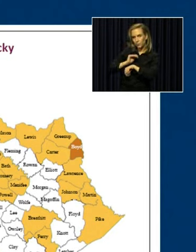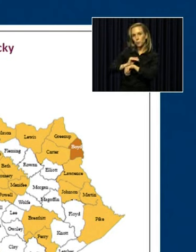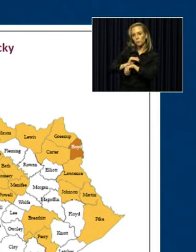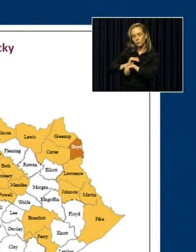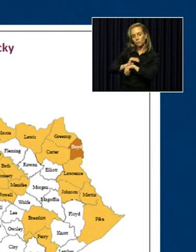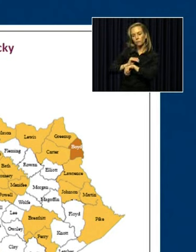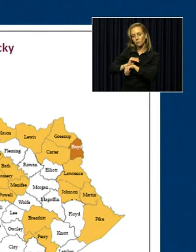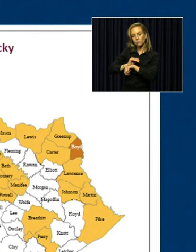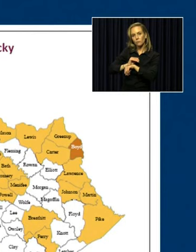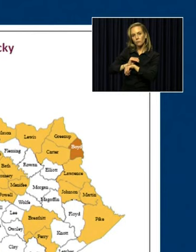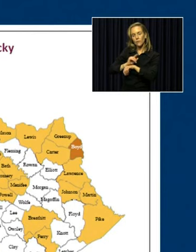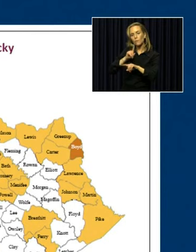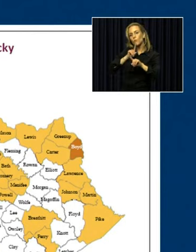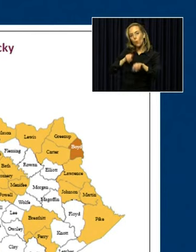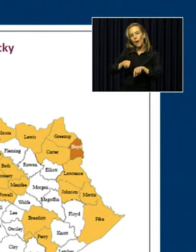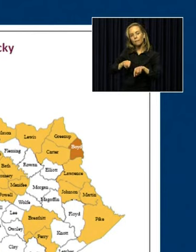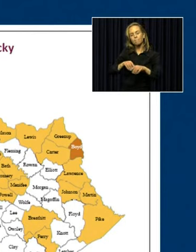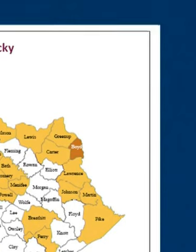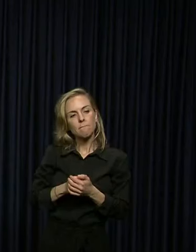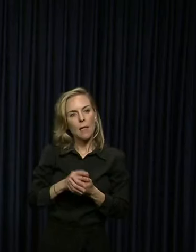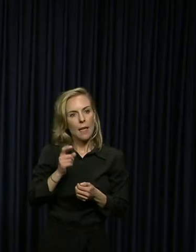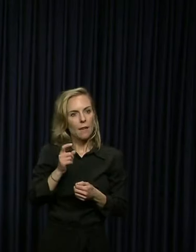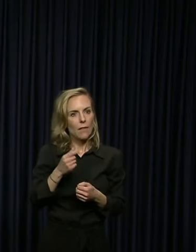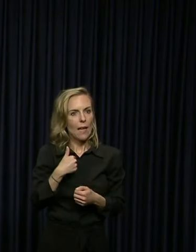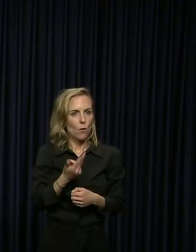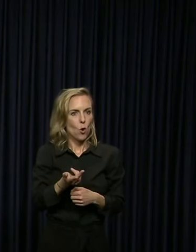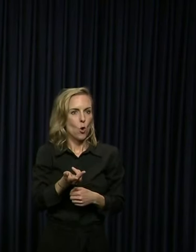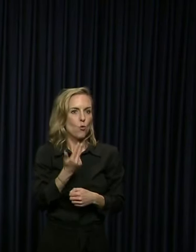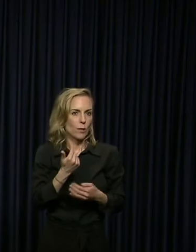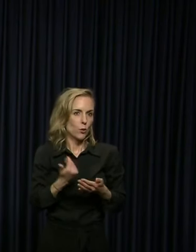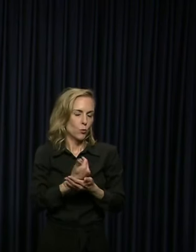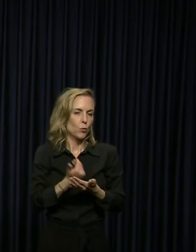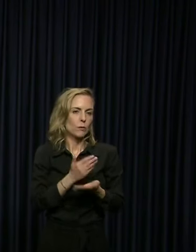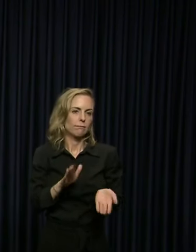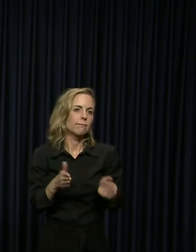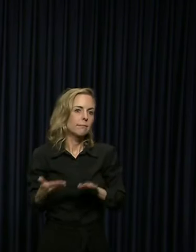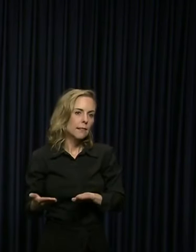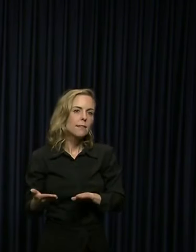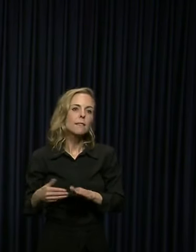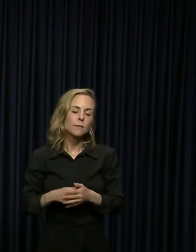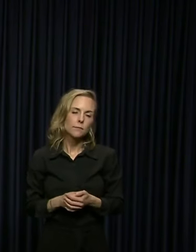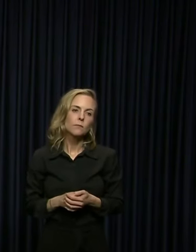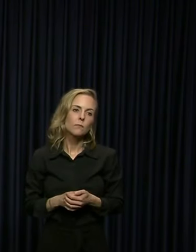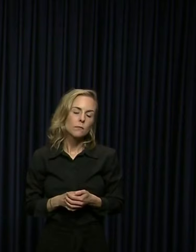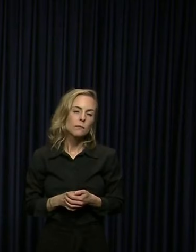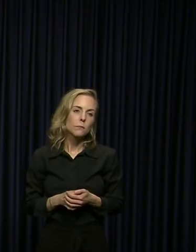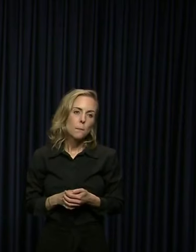TALK ABOUT THEM. IT'S VERY PERSONAL TO A FAMILY. IT CAN BE PROTECTED HEALTH